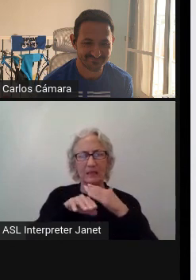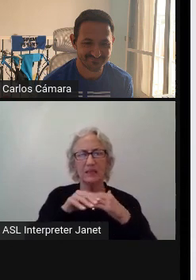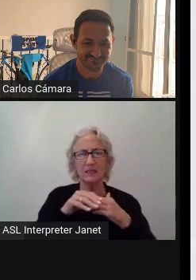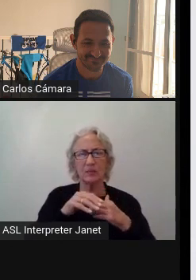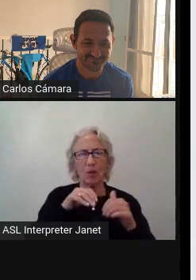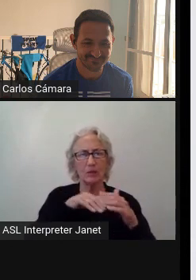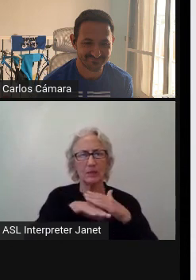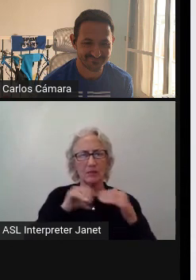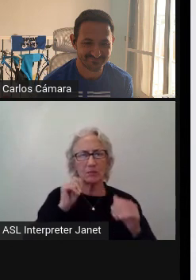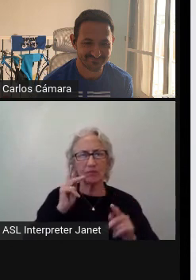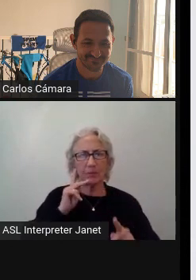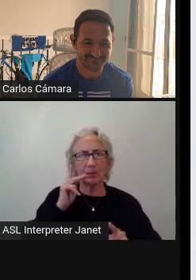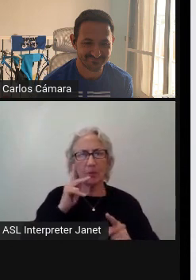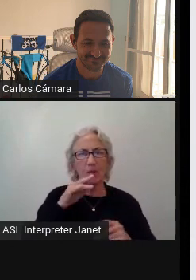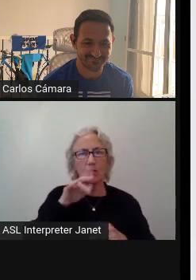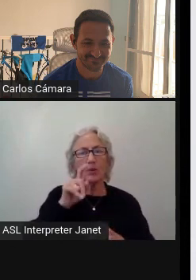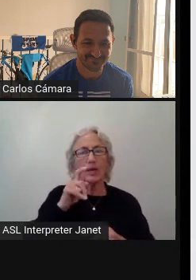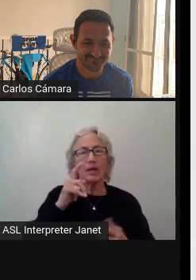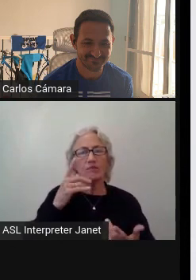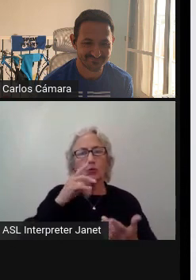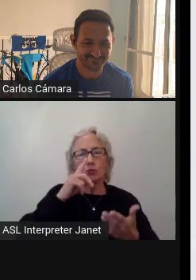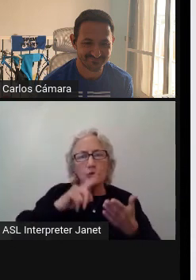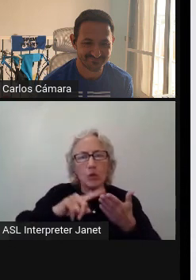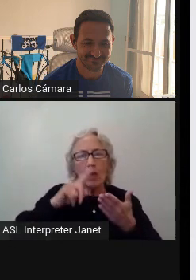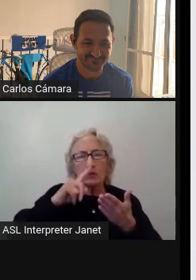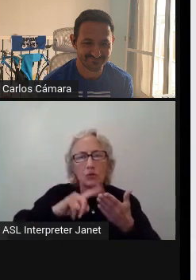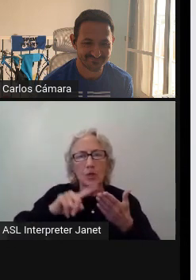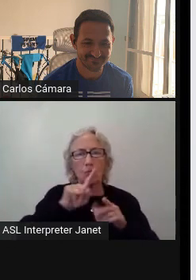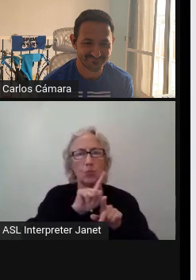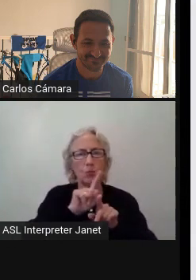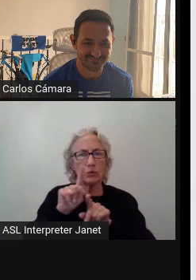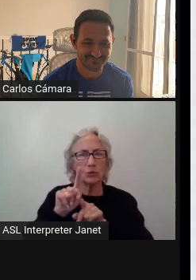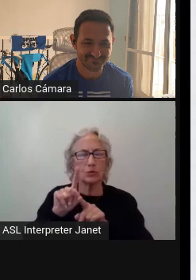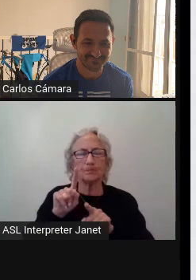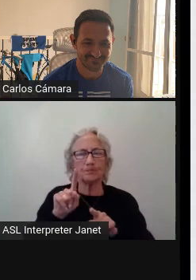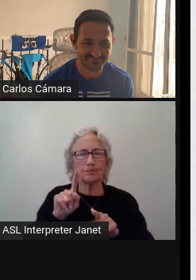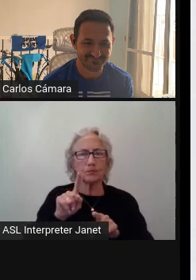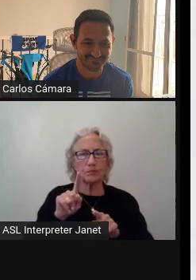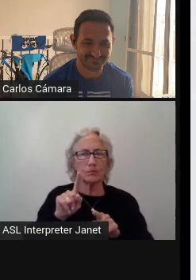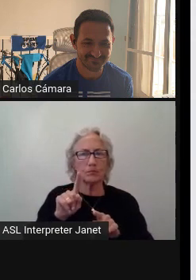We really need to check on that make it even easier to contribute